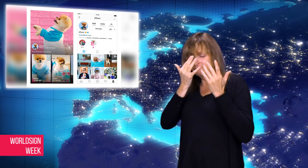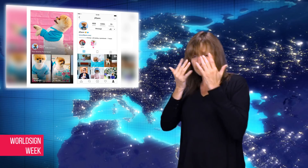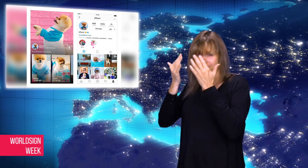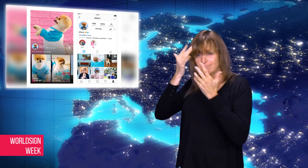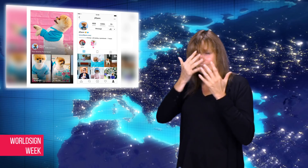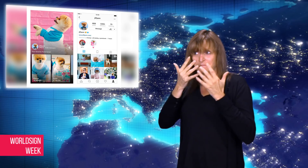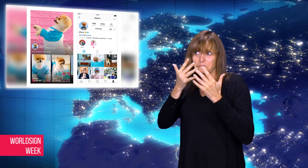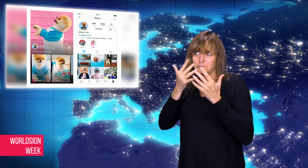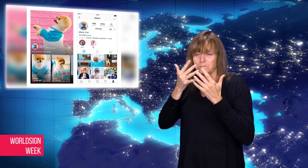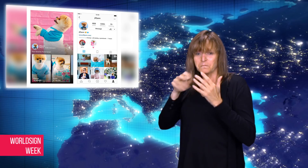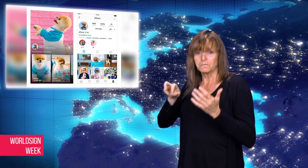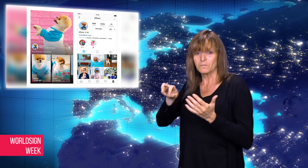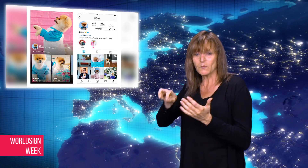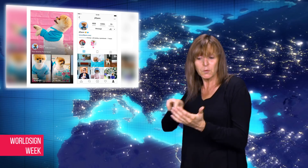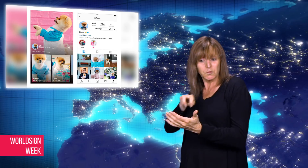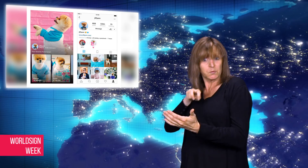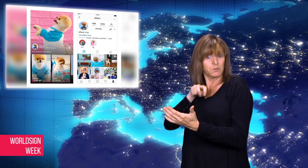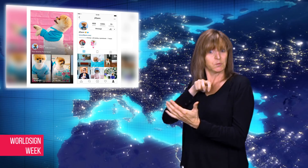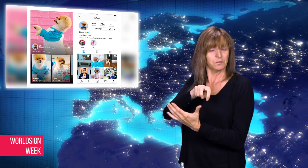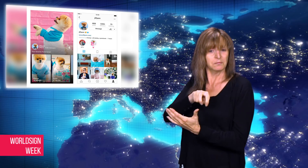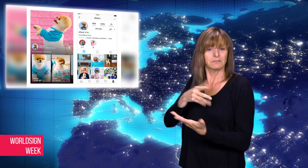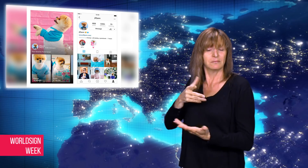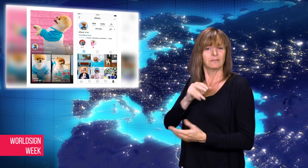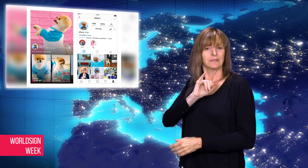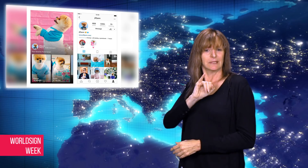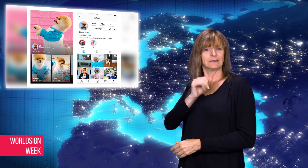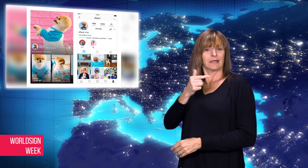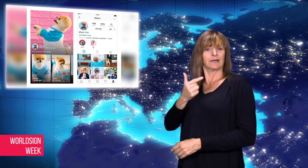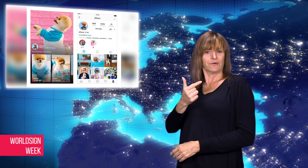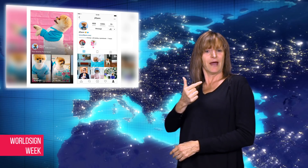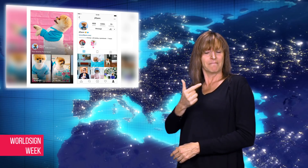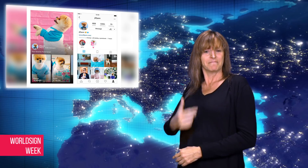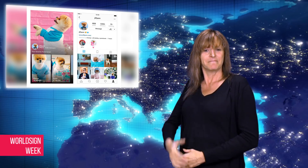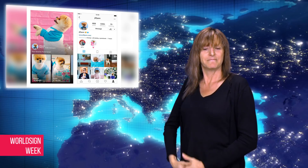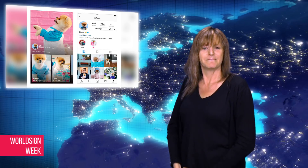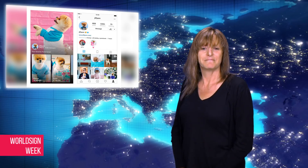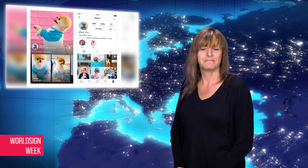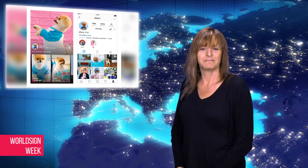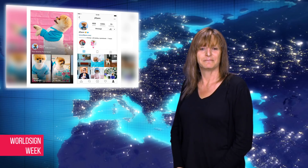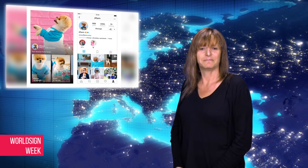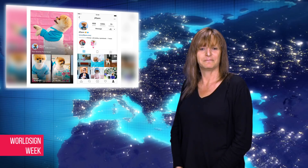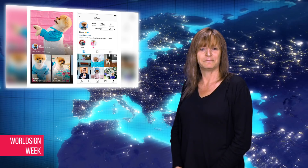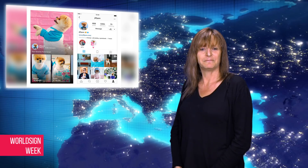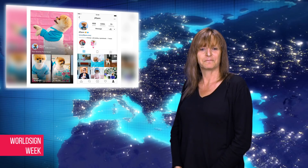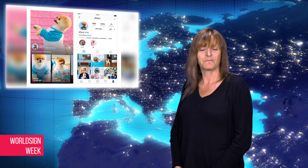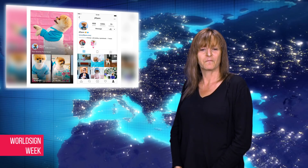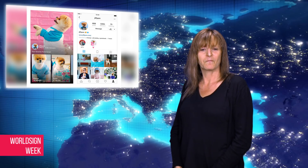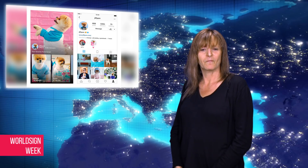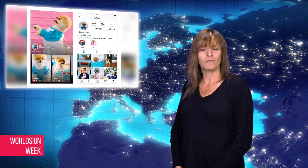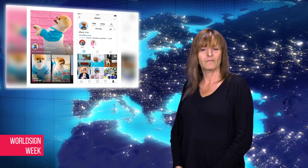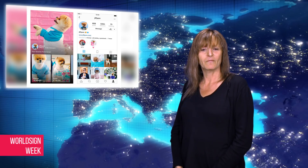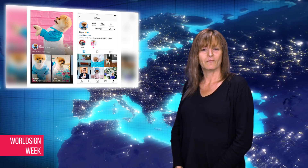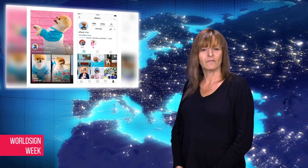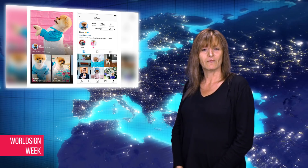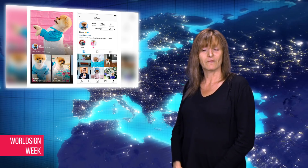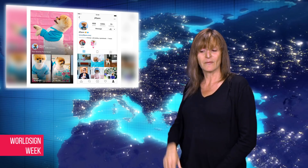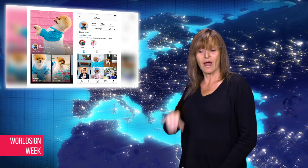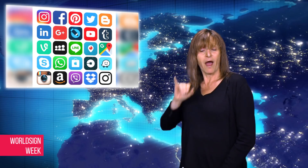video to appear on entire screen of smartphones, as opposed to YouTube